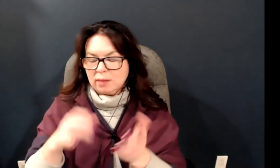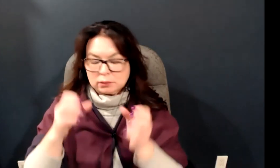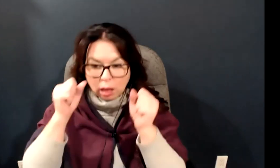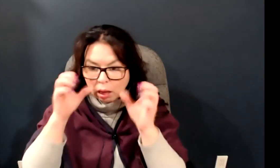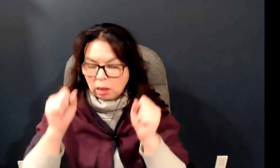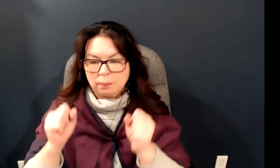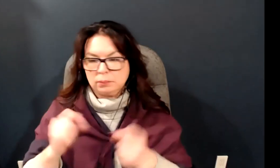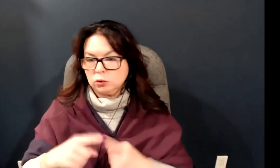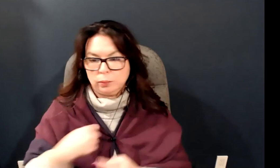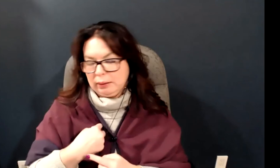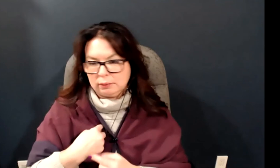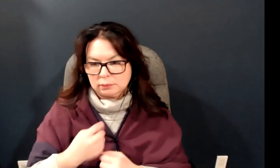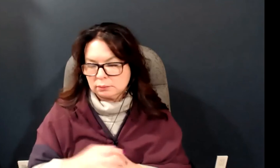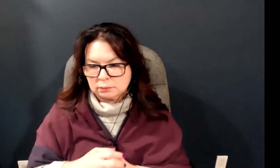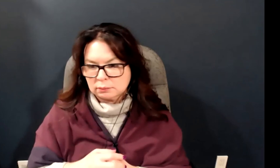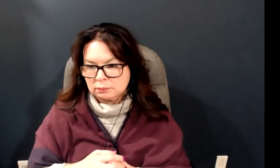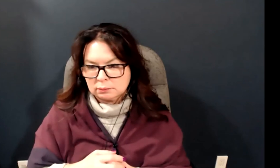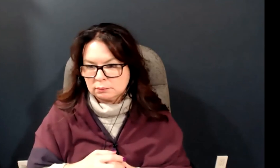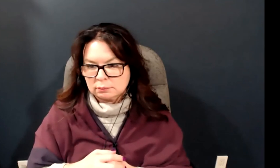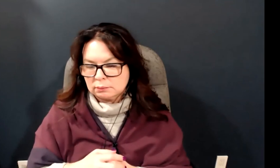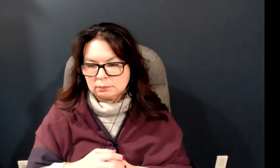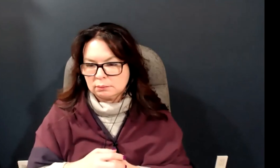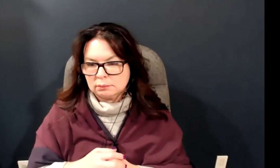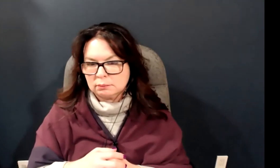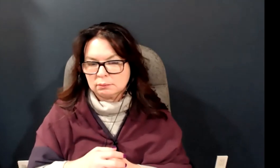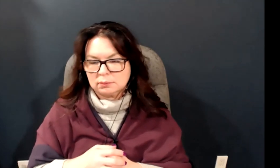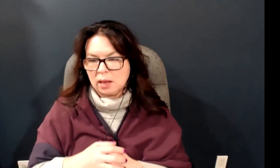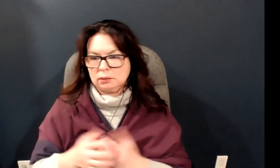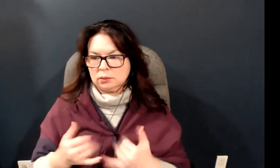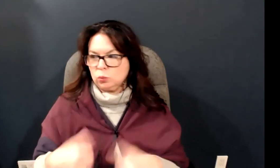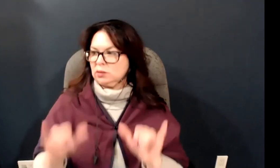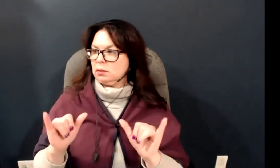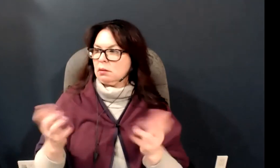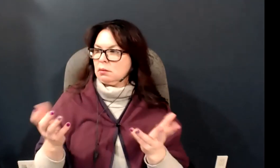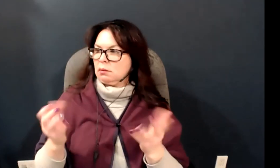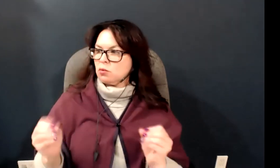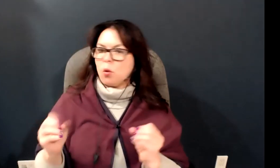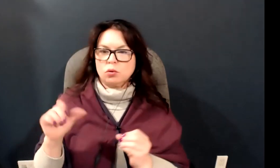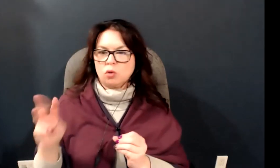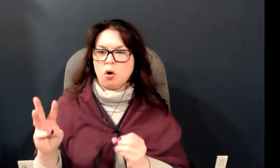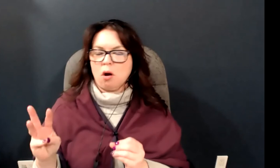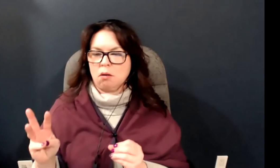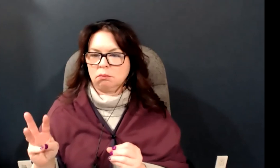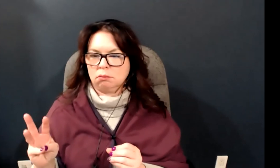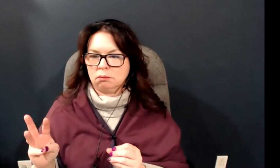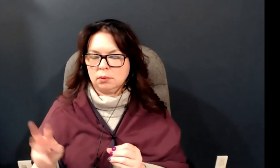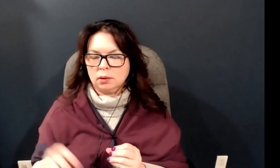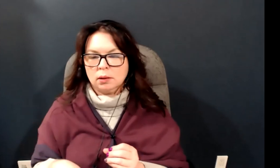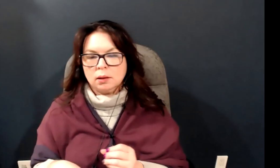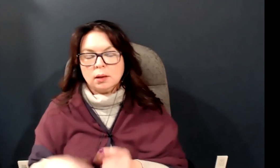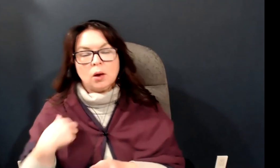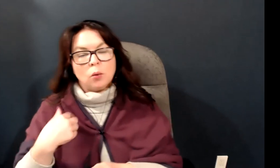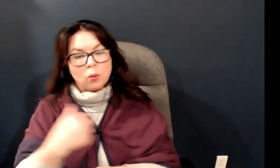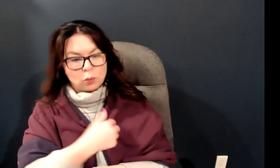it's a book but it was an exhibition of the fact how, what he wrote about photography